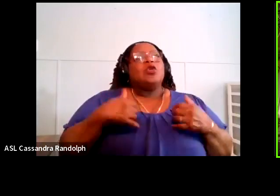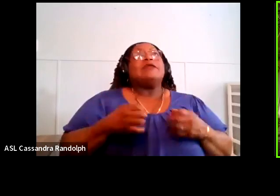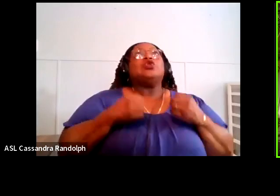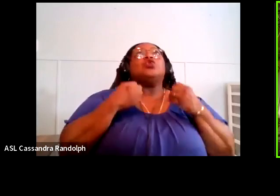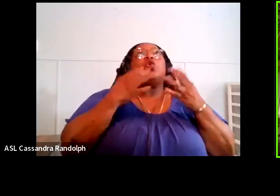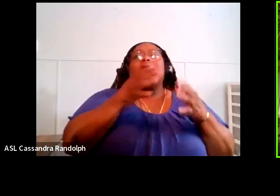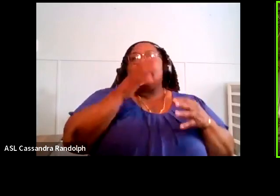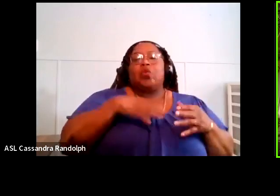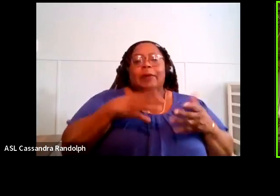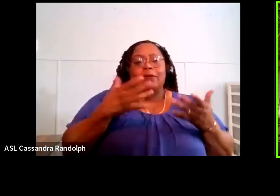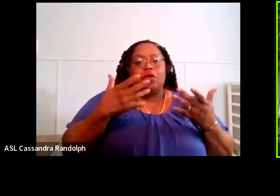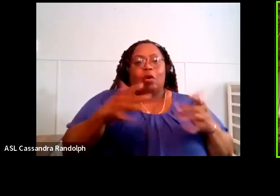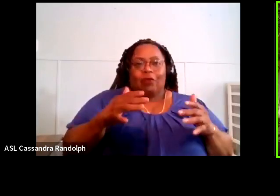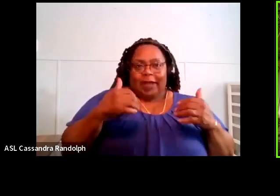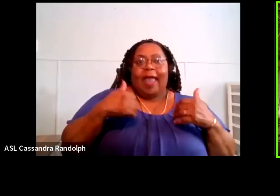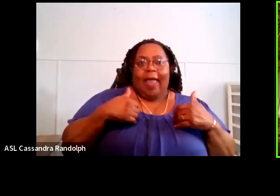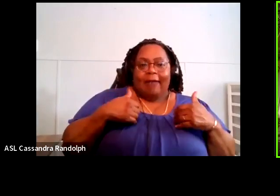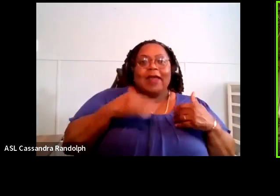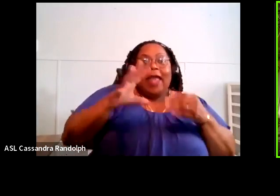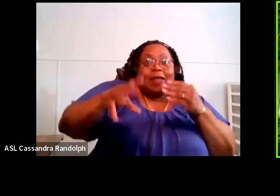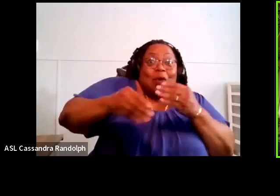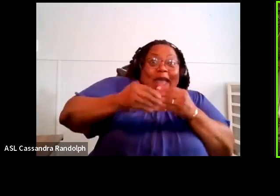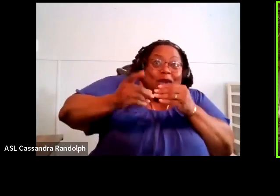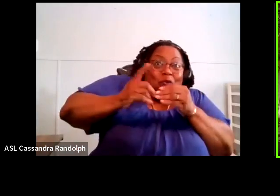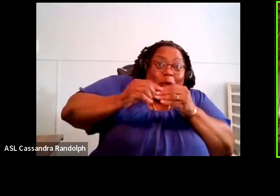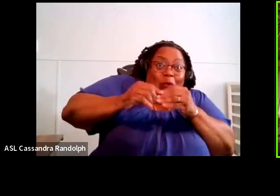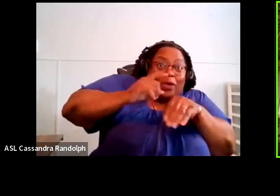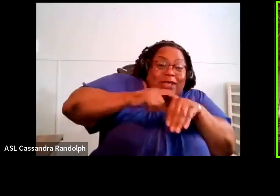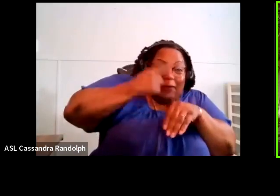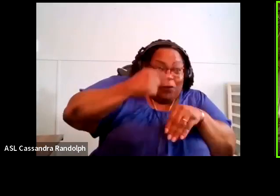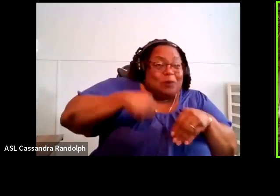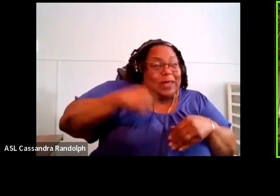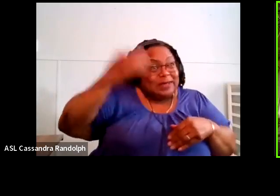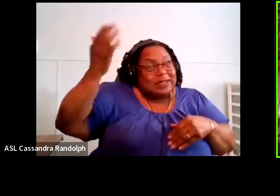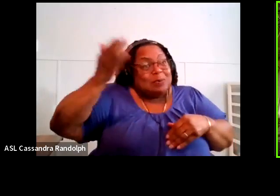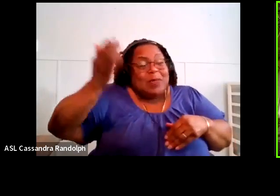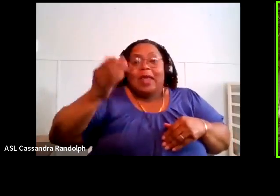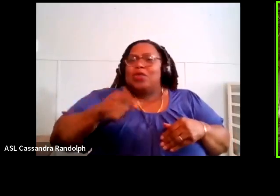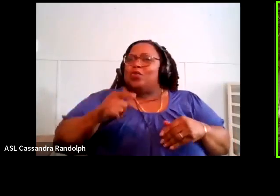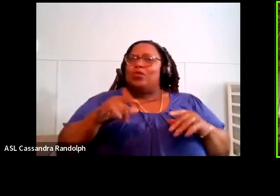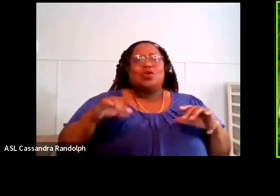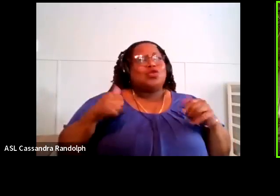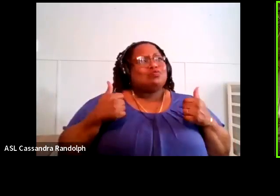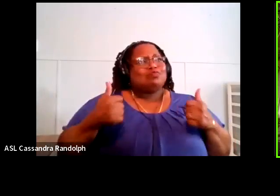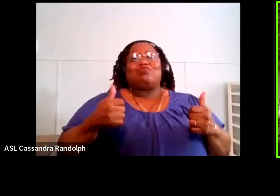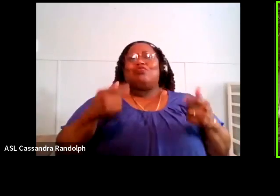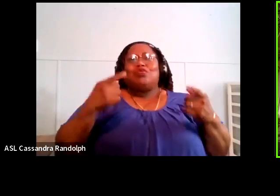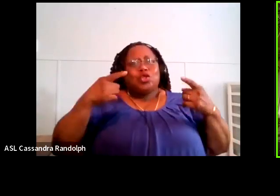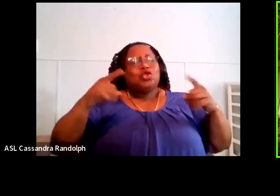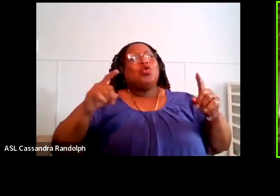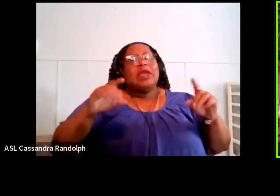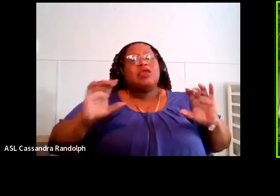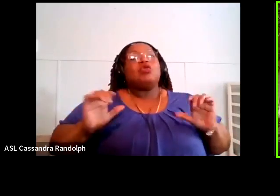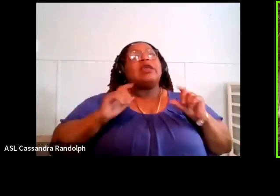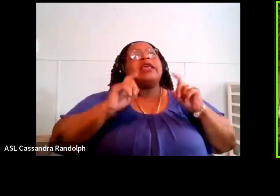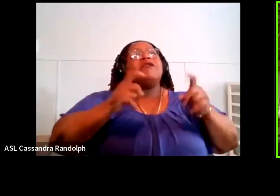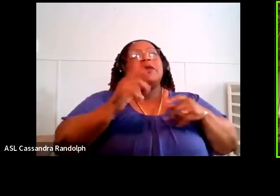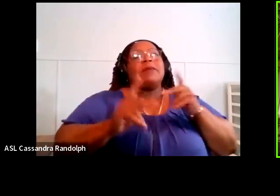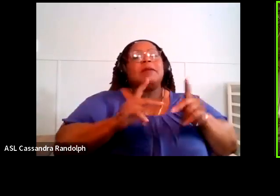effort. I think we can continue to make opportunities I know you all have a crowded schedule but special thanks to Chad to give me this privilege